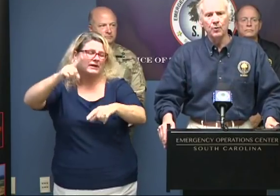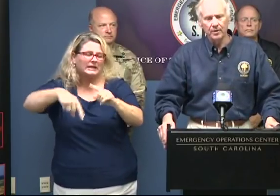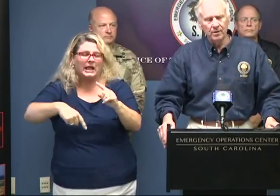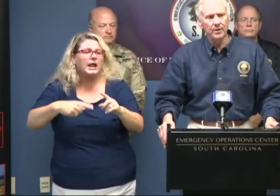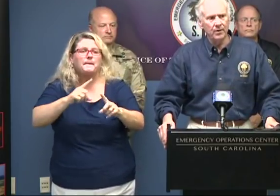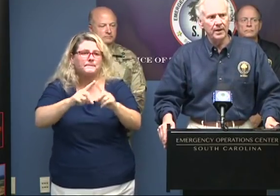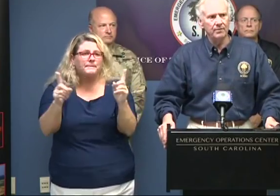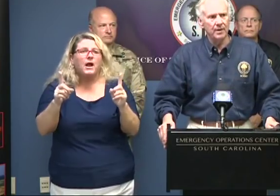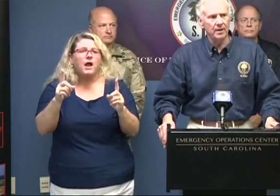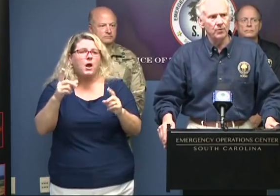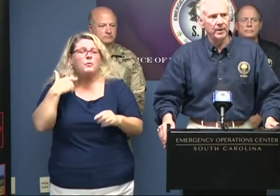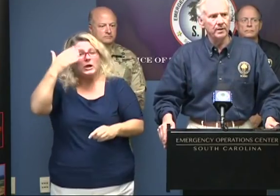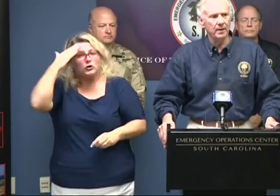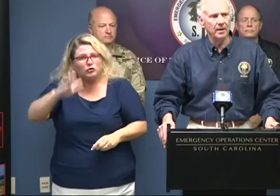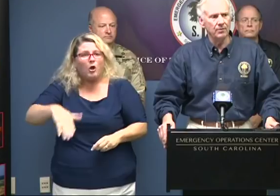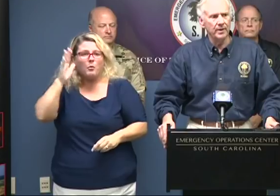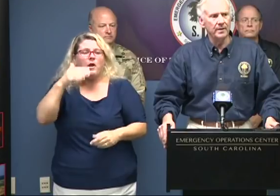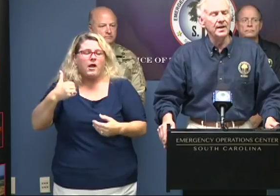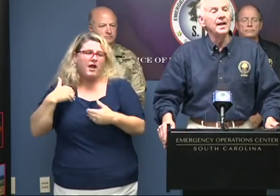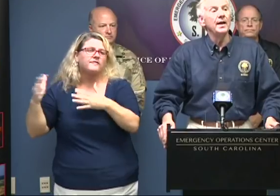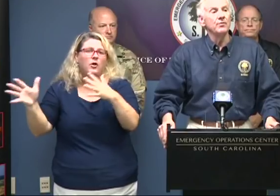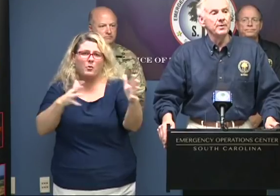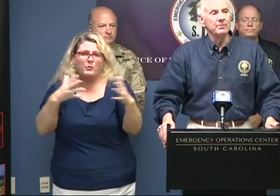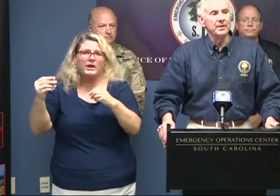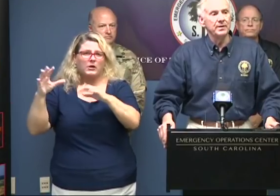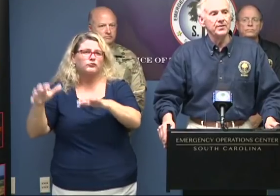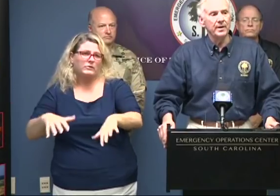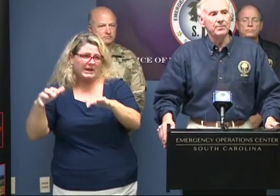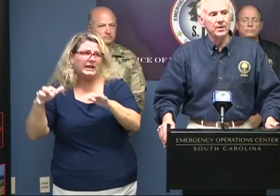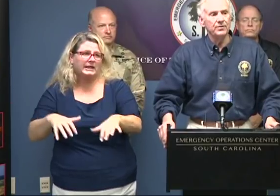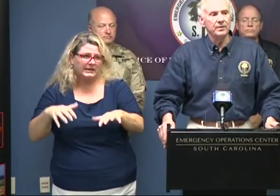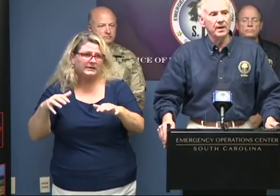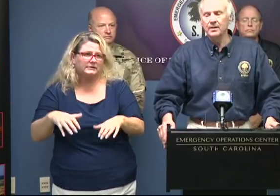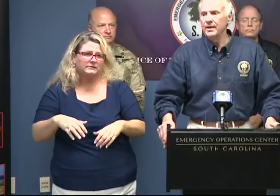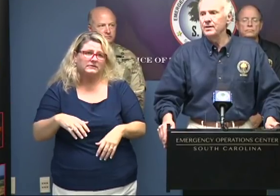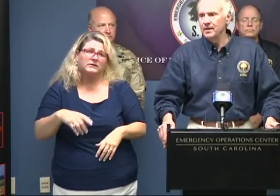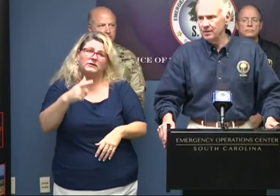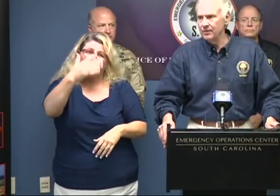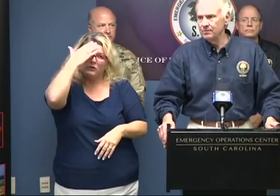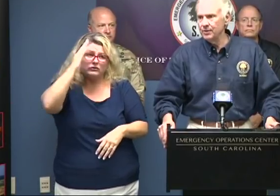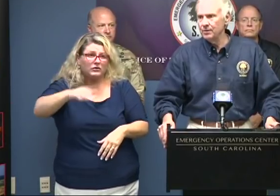but we know we're gonna have a lot of wind and a lot of rain. And remember, it doesn't take much to knock down telephone poles.